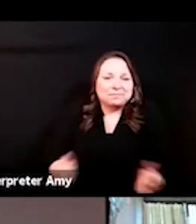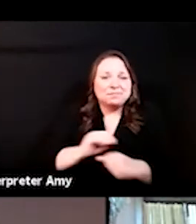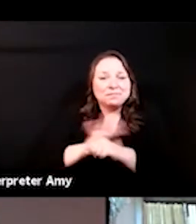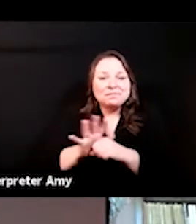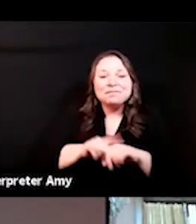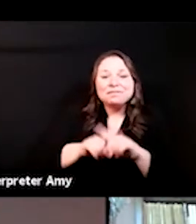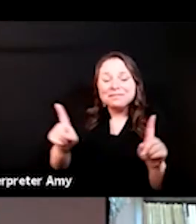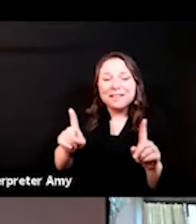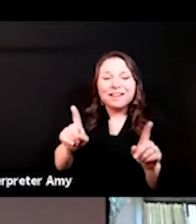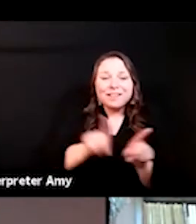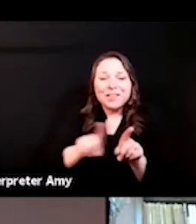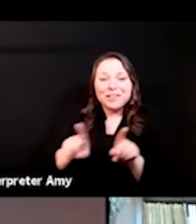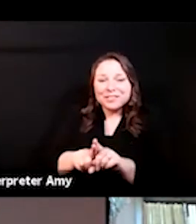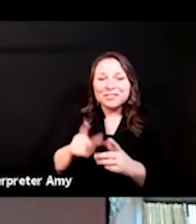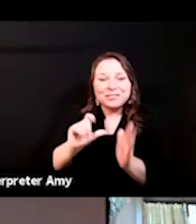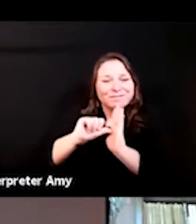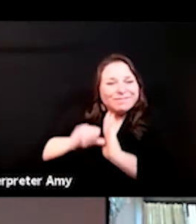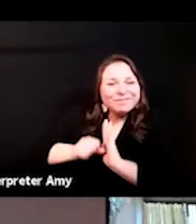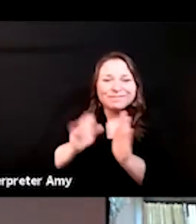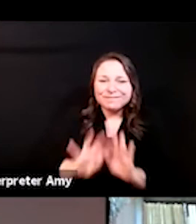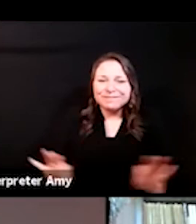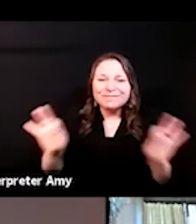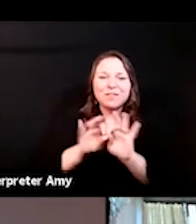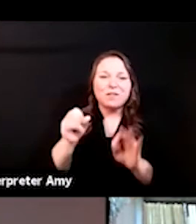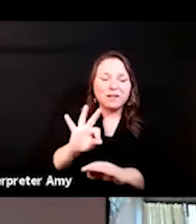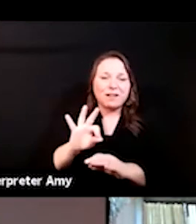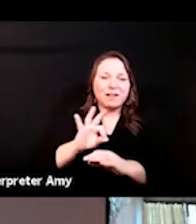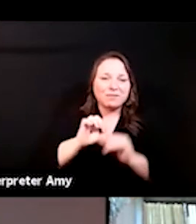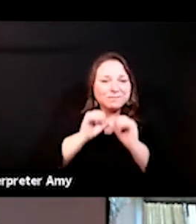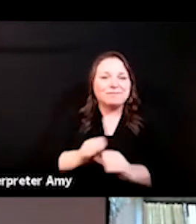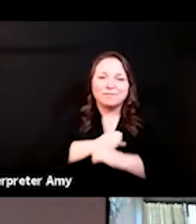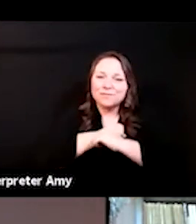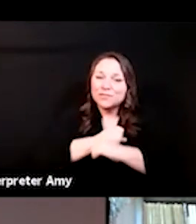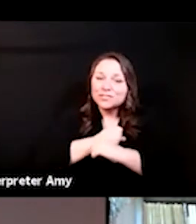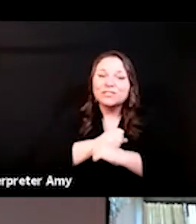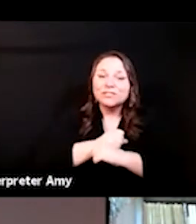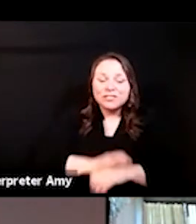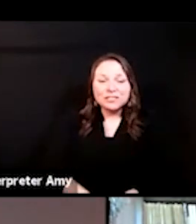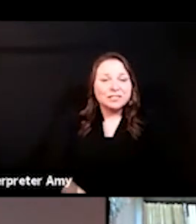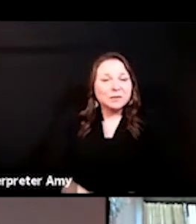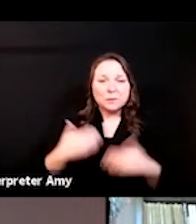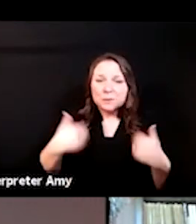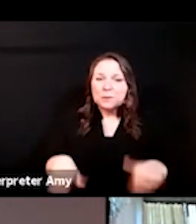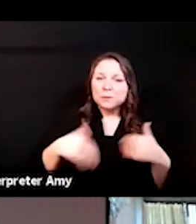ENDING THIS PANDEMIC. THAT BEING SAID, I THINK JUST REITERATING THE IMPORTANCE OF CONTINUED PREVENTION, YOU KNOW